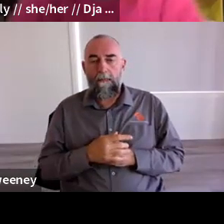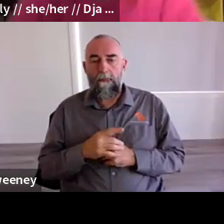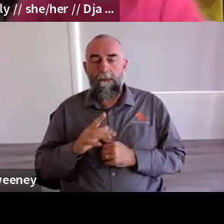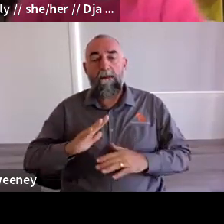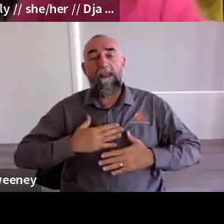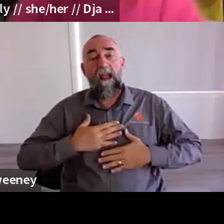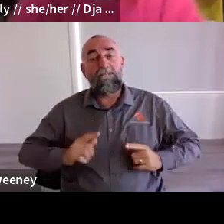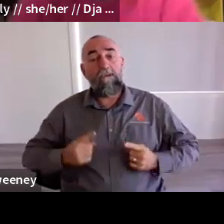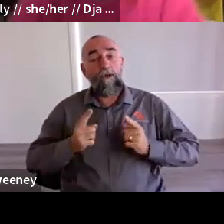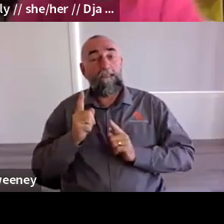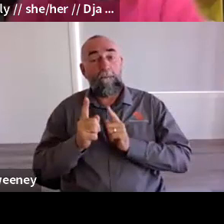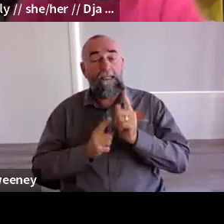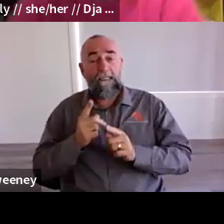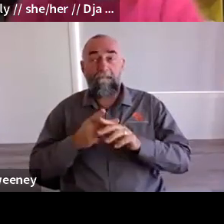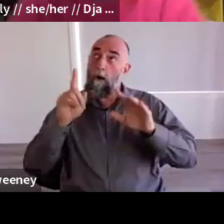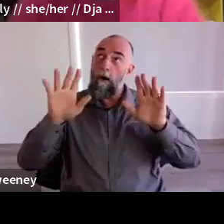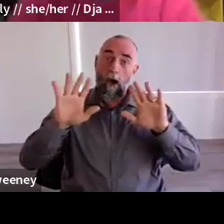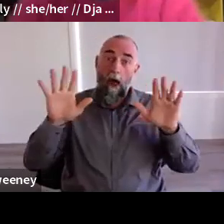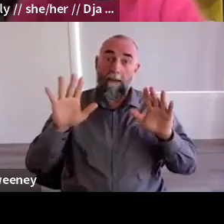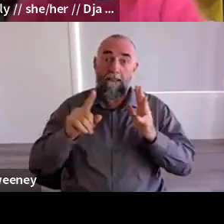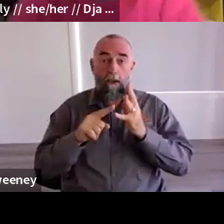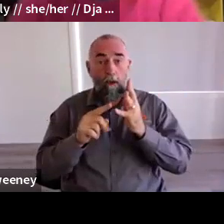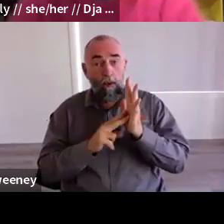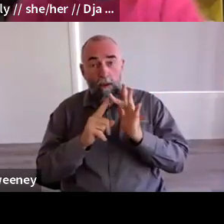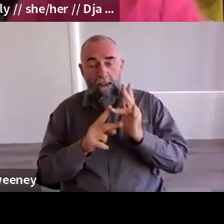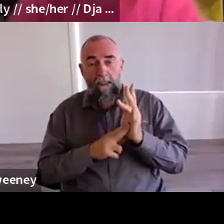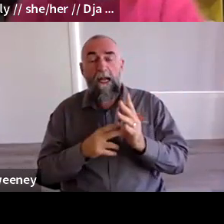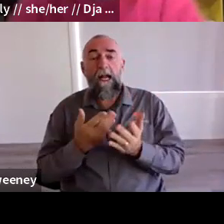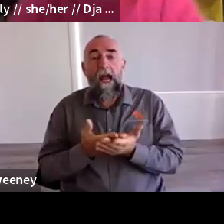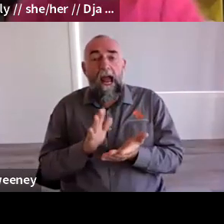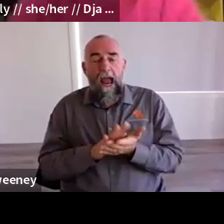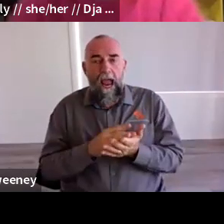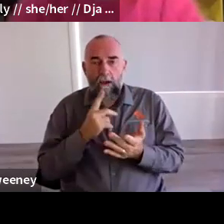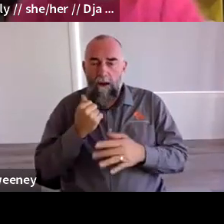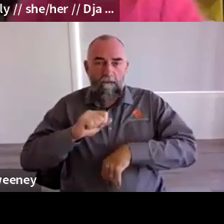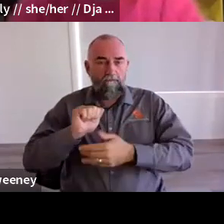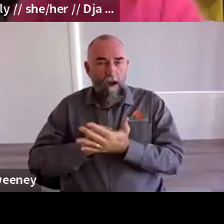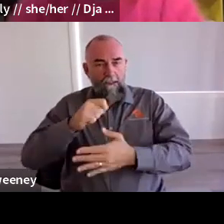Eliki and Lana.